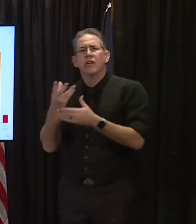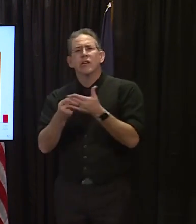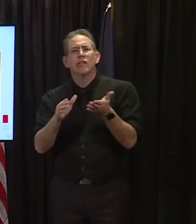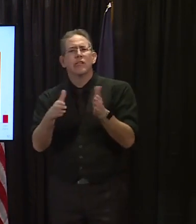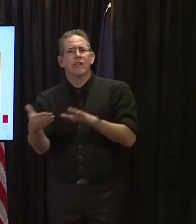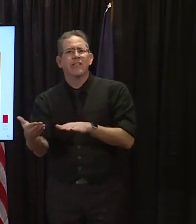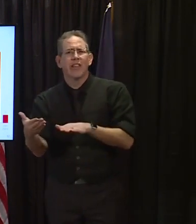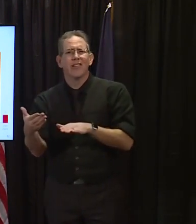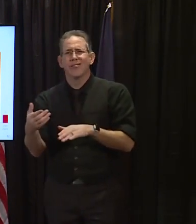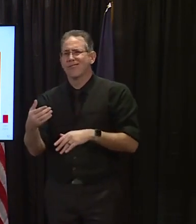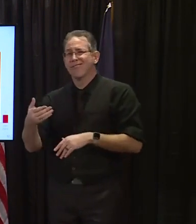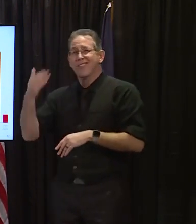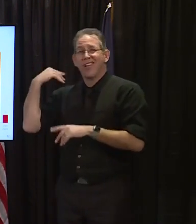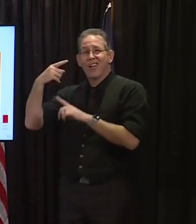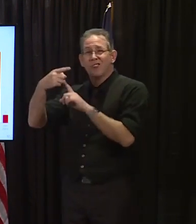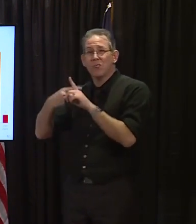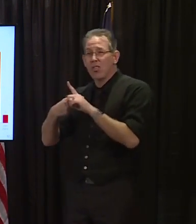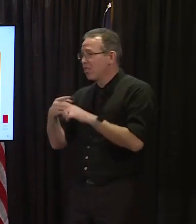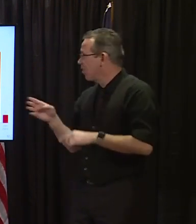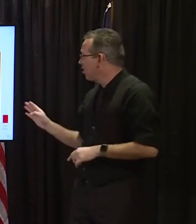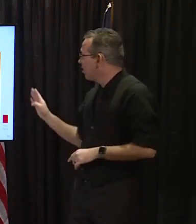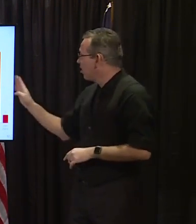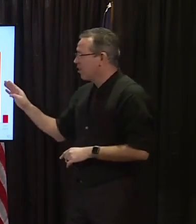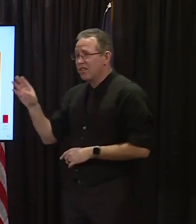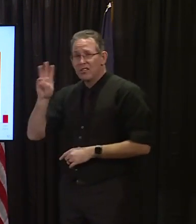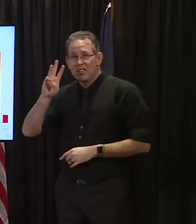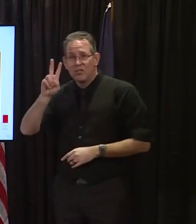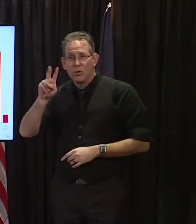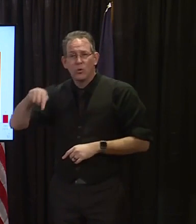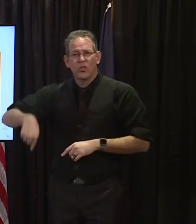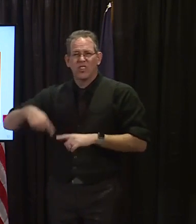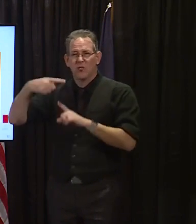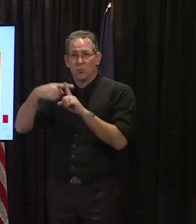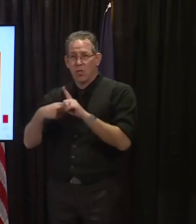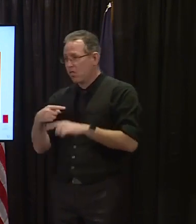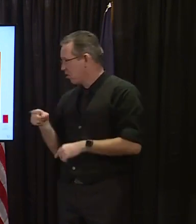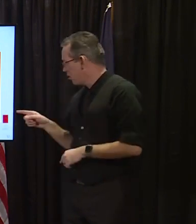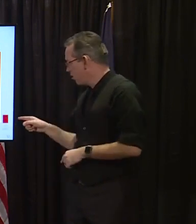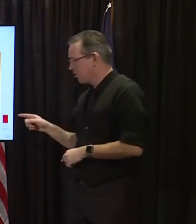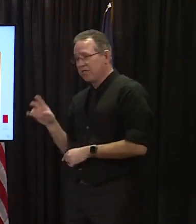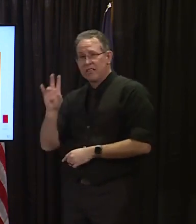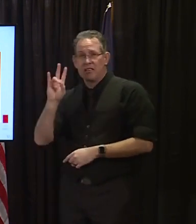January recorded so far for this month in new year brings the total to 487